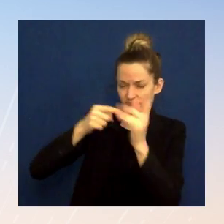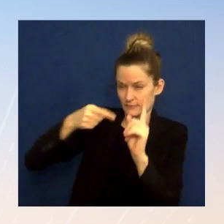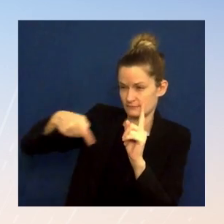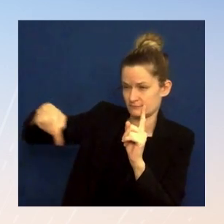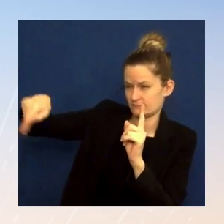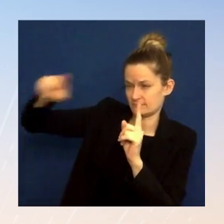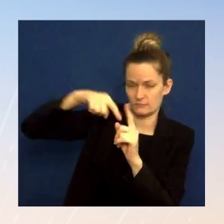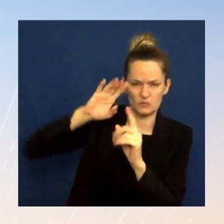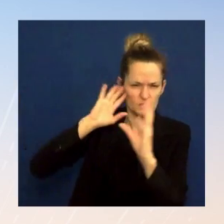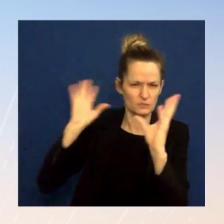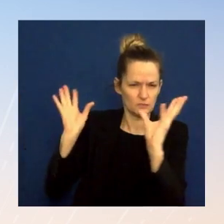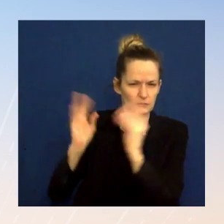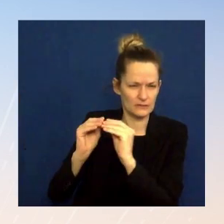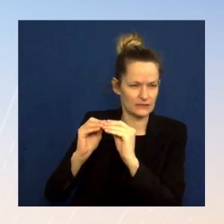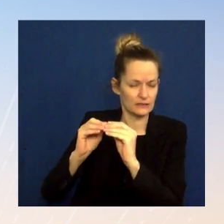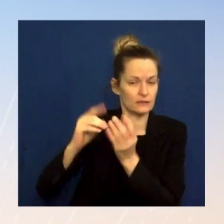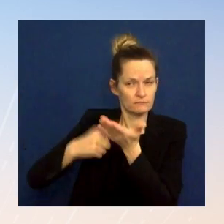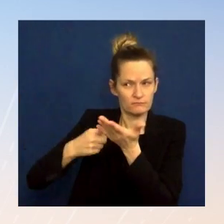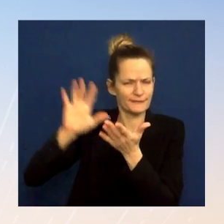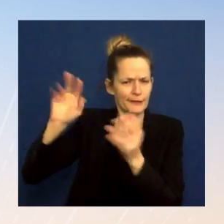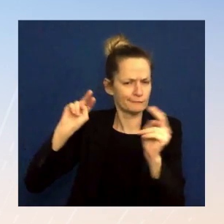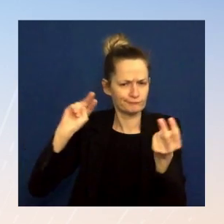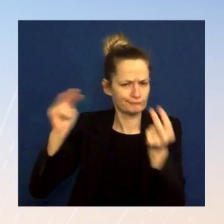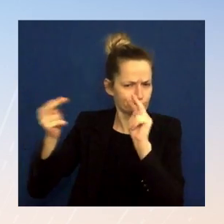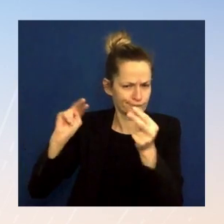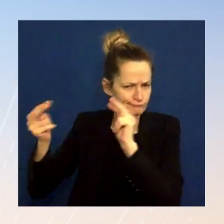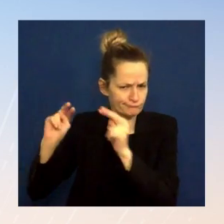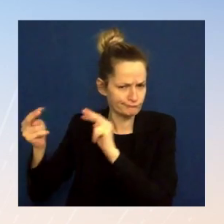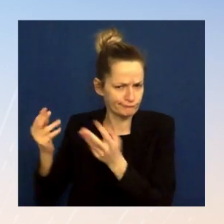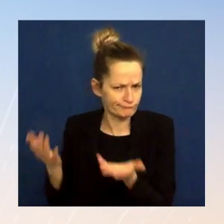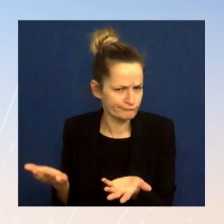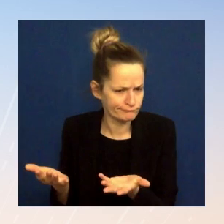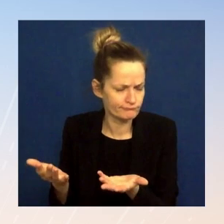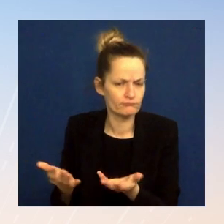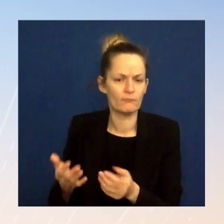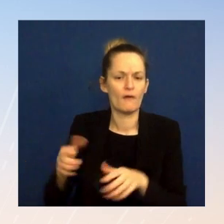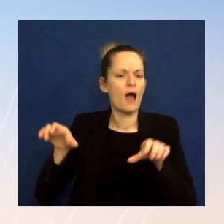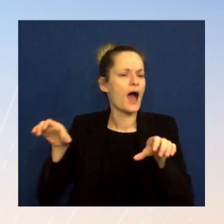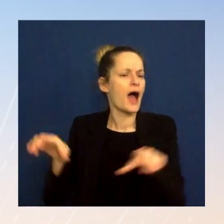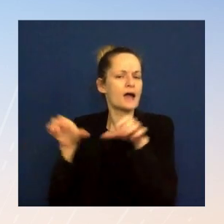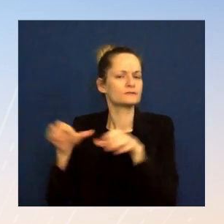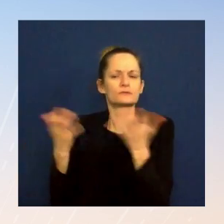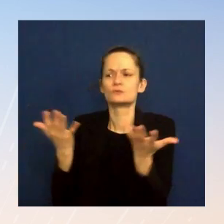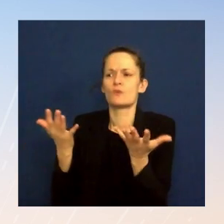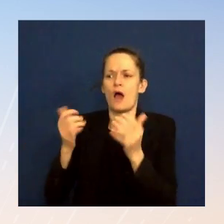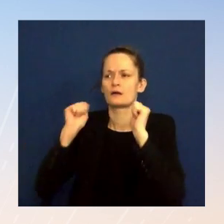What concrete actions can we expect out of the G20? What are some of the things that you anticipate?